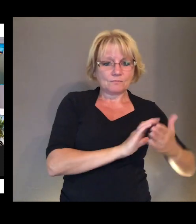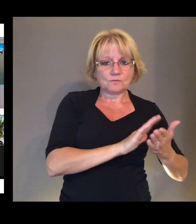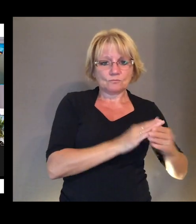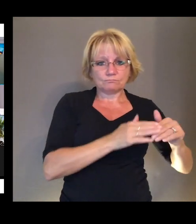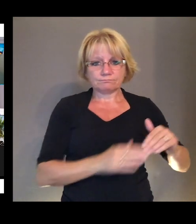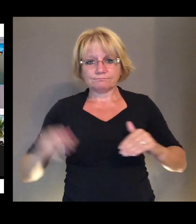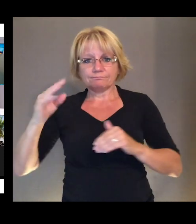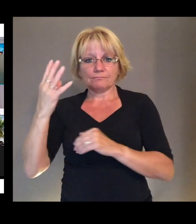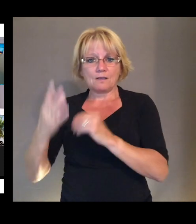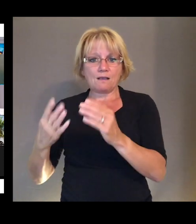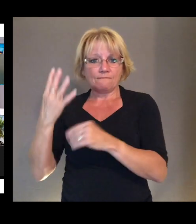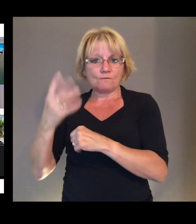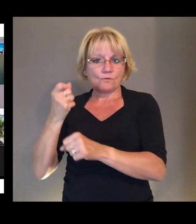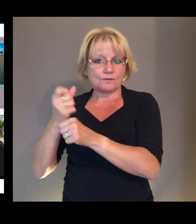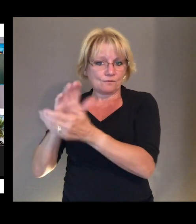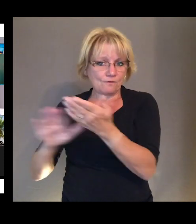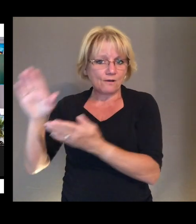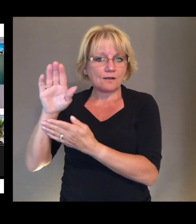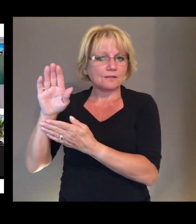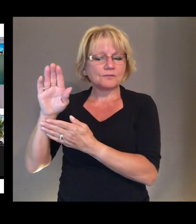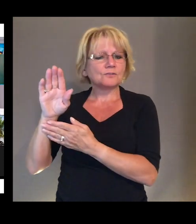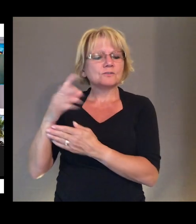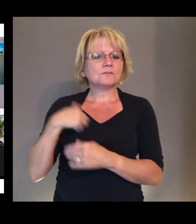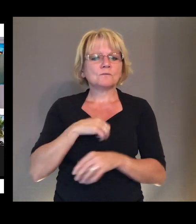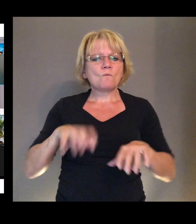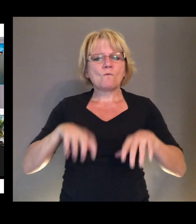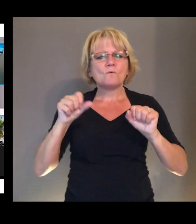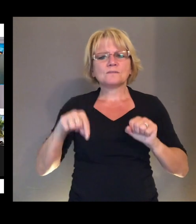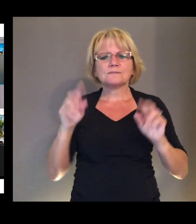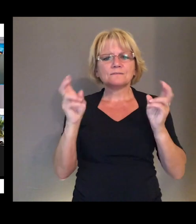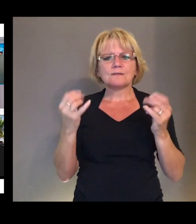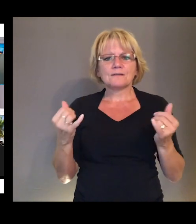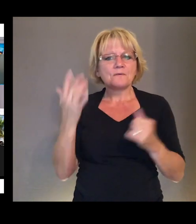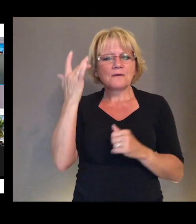all the way up to higher ed, four year colleges. The purpose and the reason why I wanted to do this